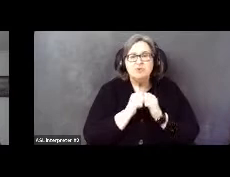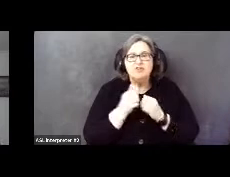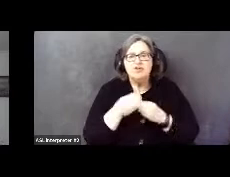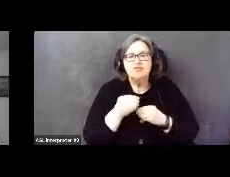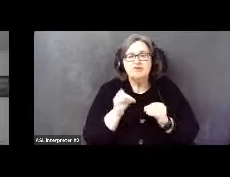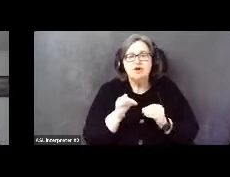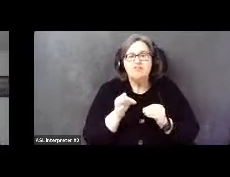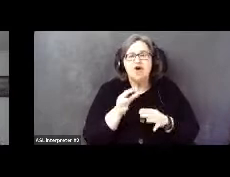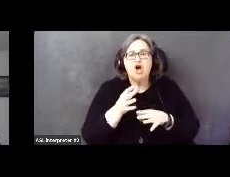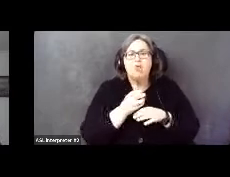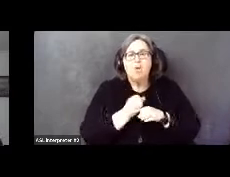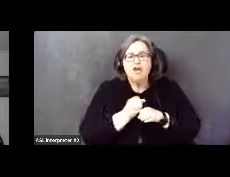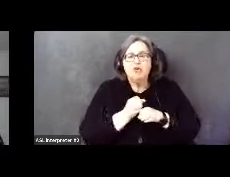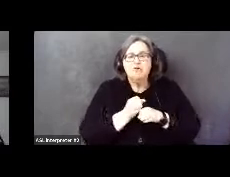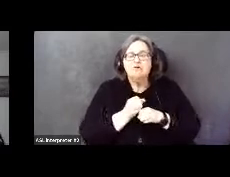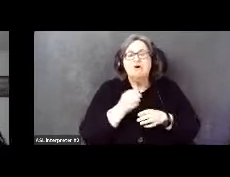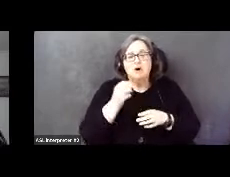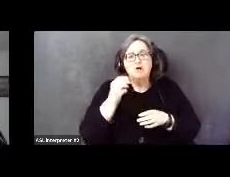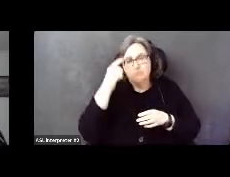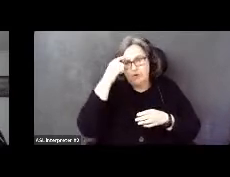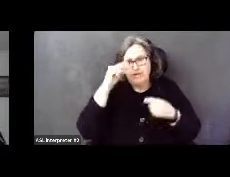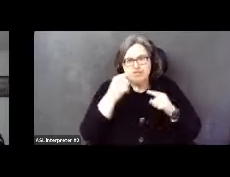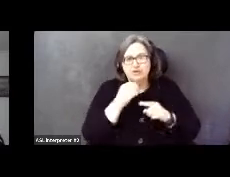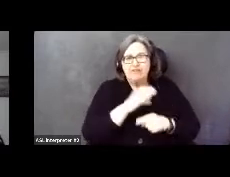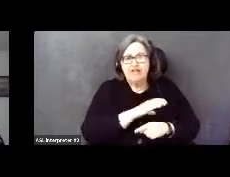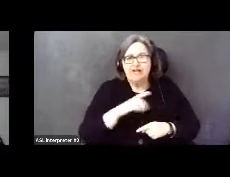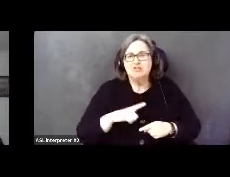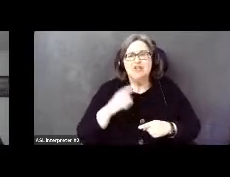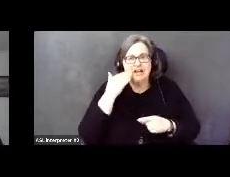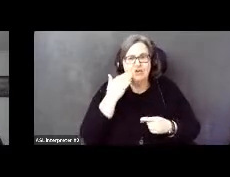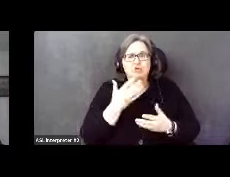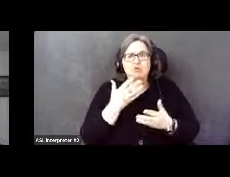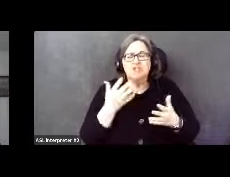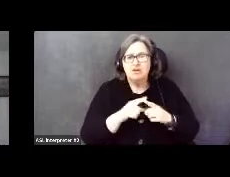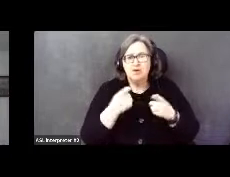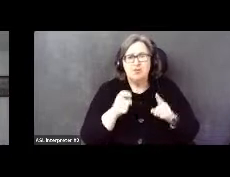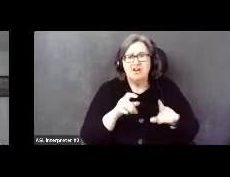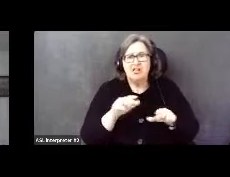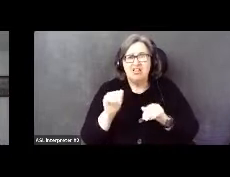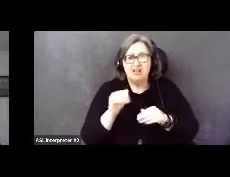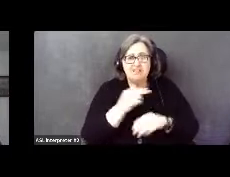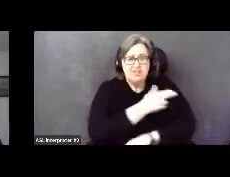brain injury and with the council, I knew how much there was. But when I got out of the hospital with my anoxia, we didn't